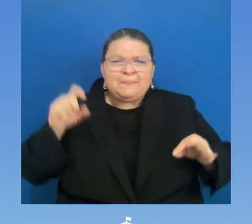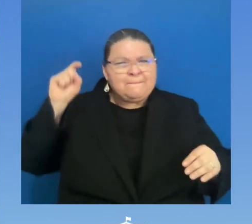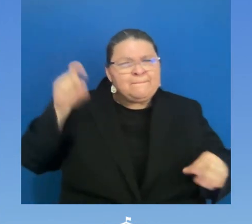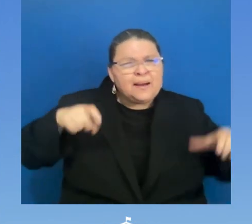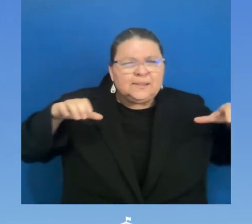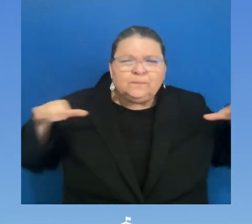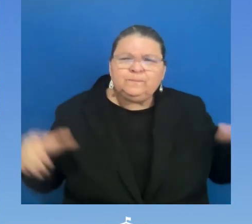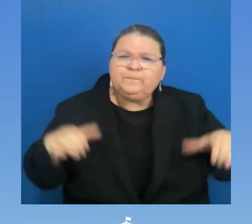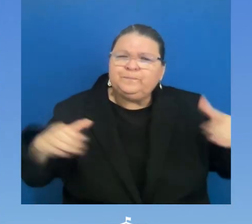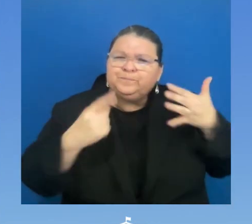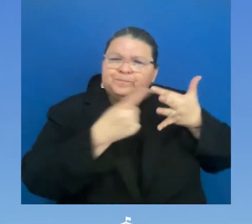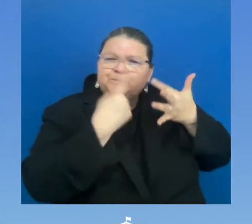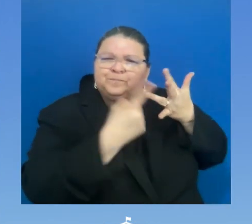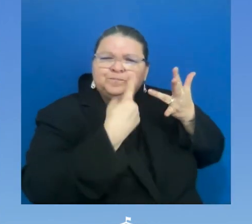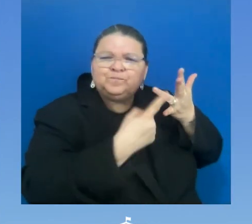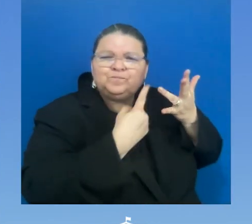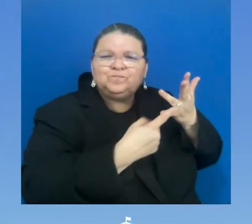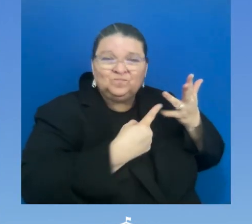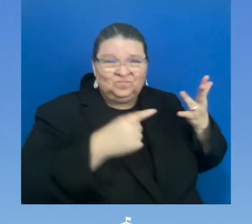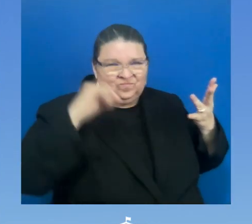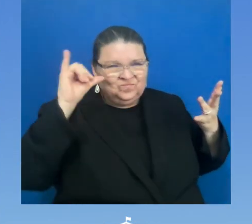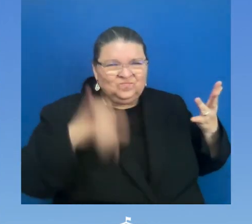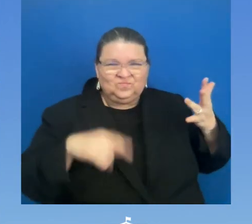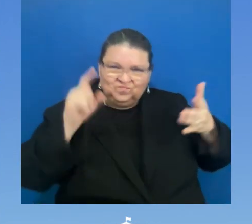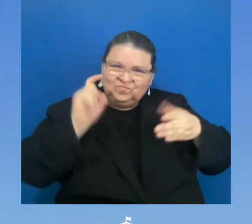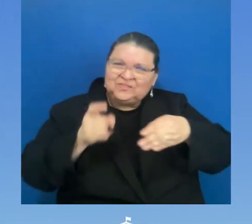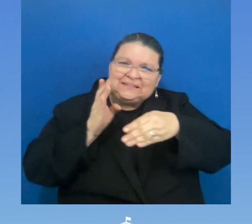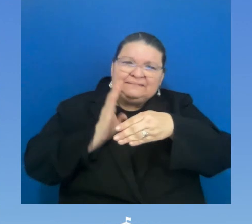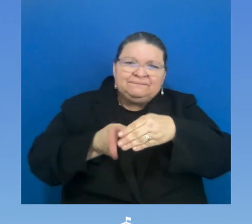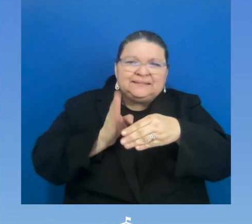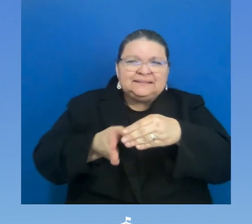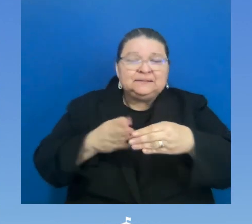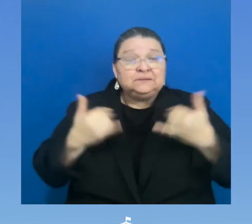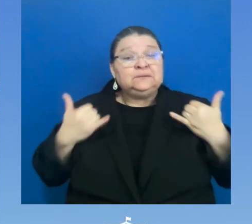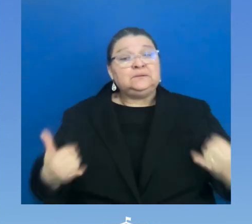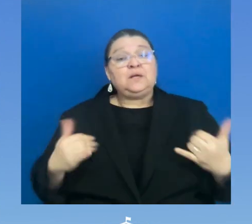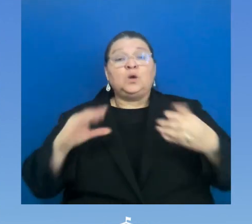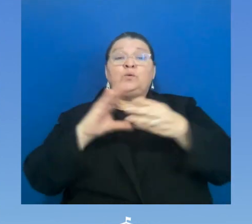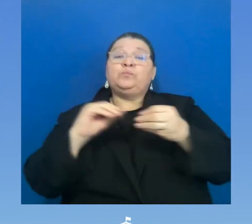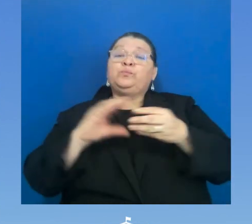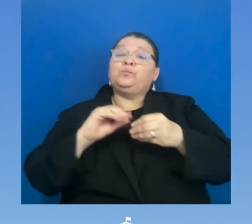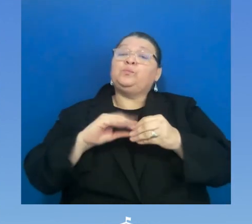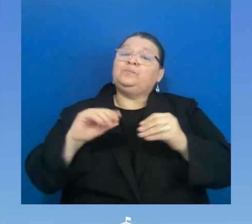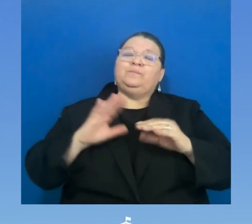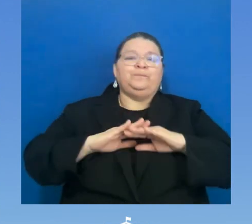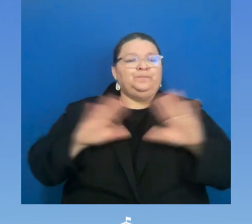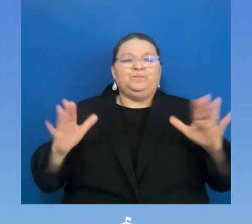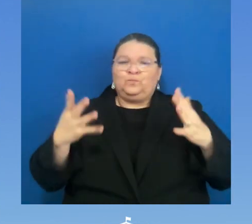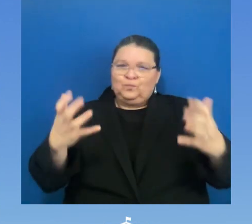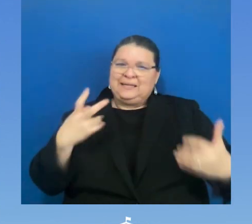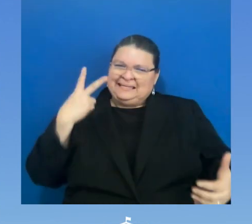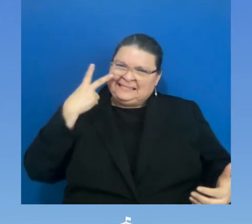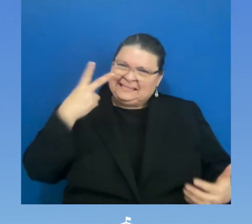We can't talk about anymore. The talking is done. We are taking action every single day to advance fairness and justice in our economy